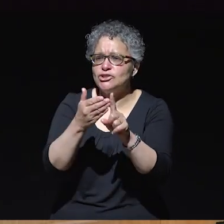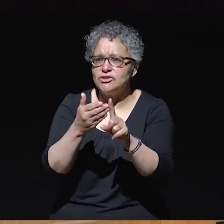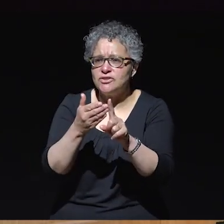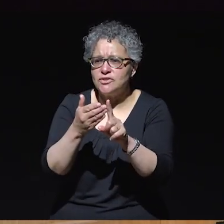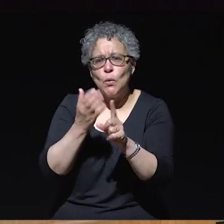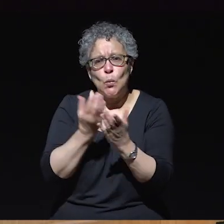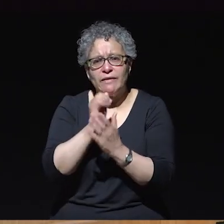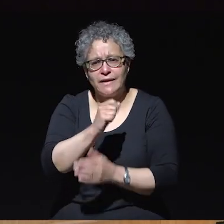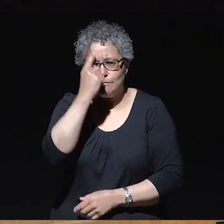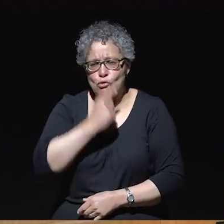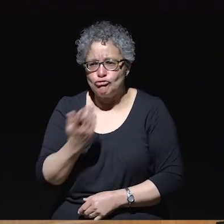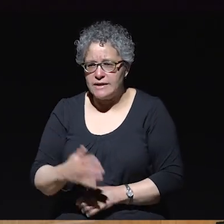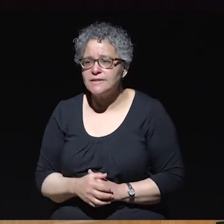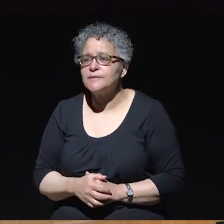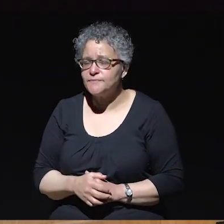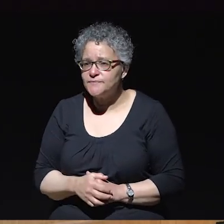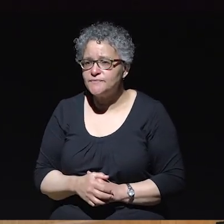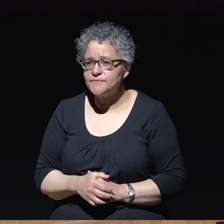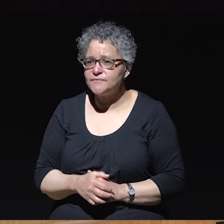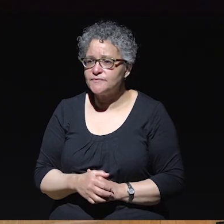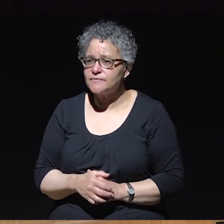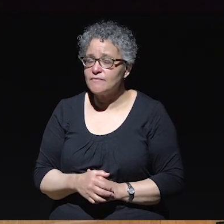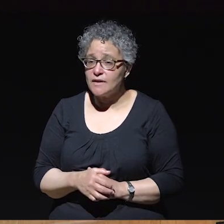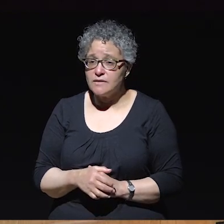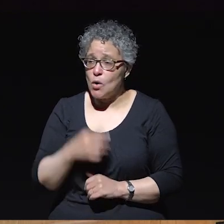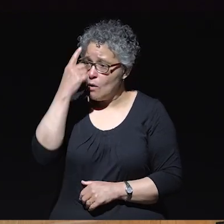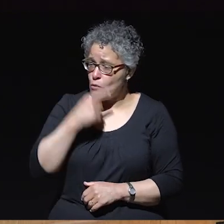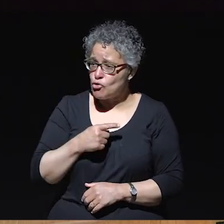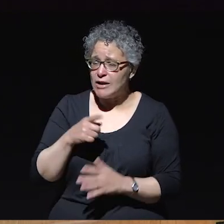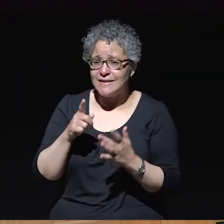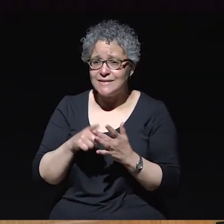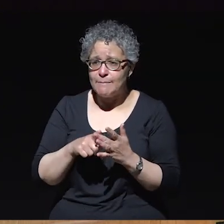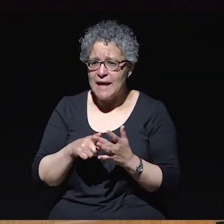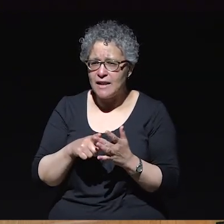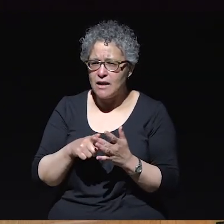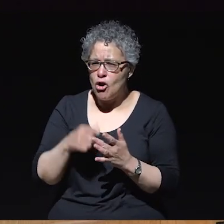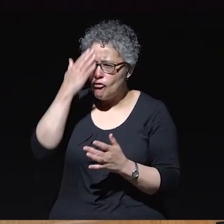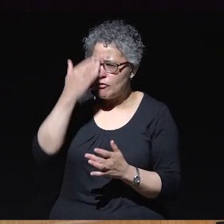If the portrait of Isabella is reminiscent of the Flemish Northern European tradition,